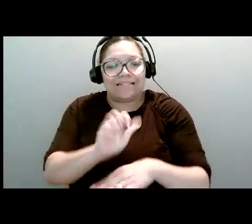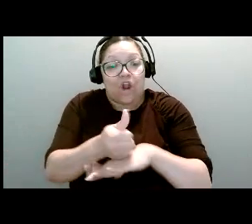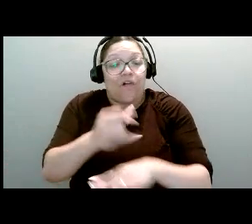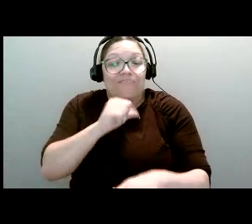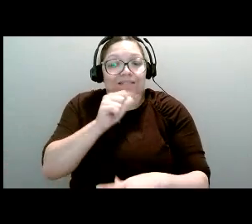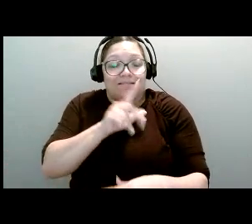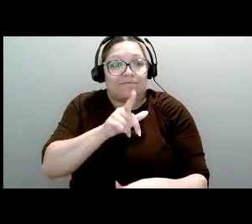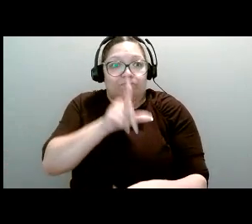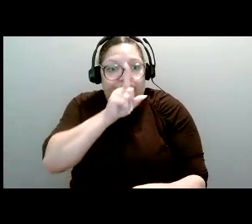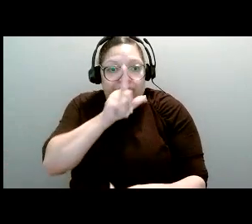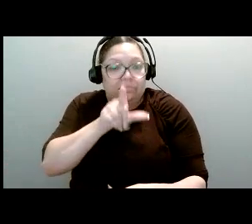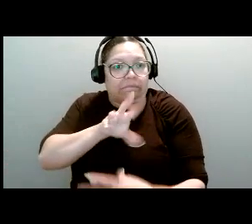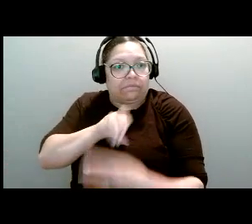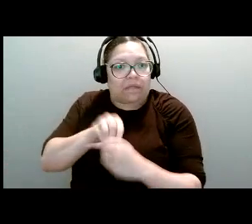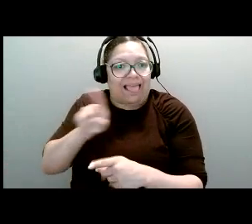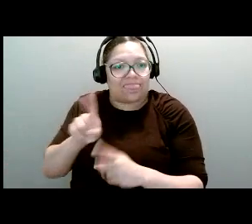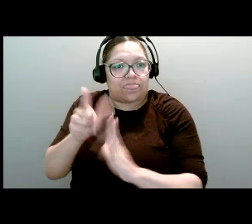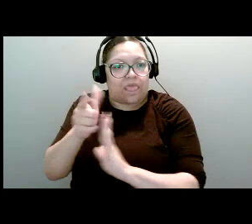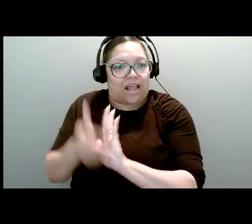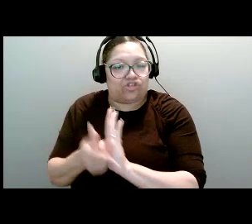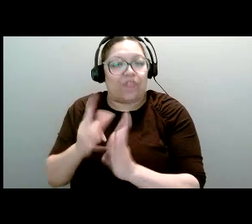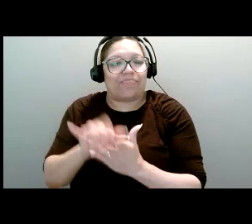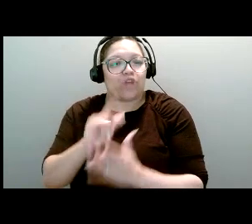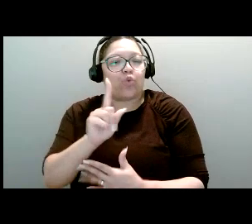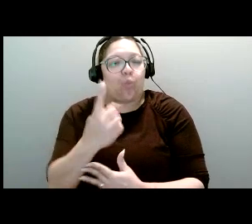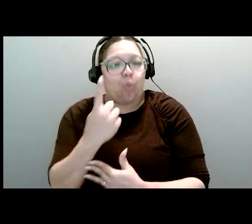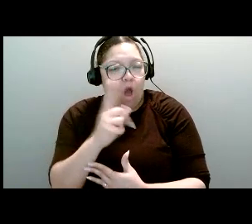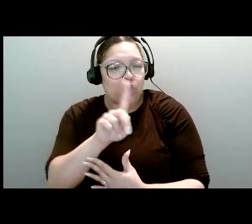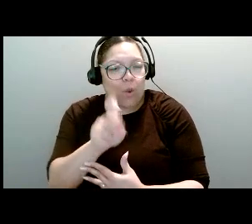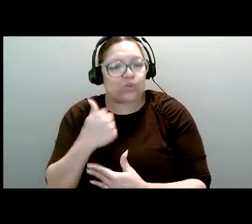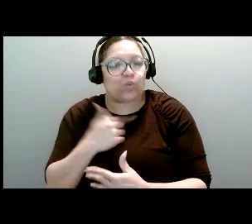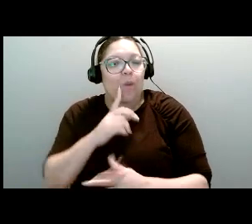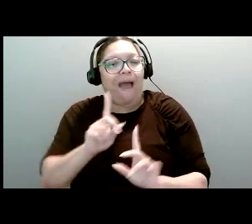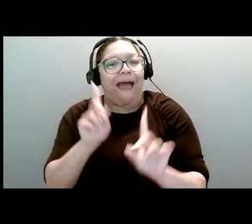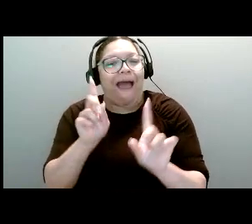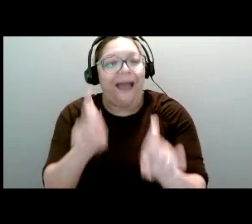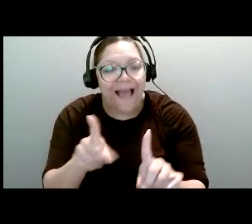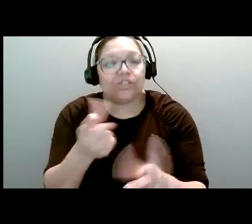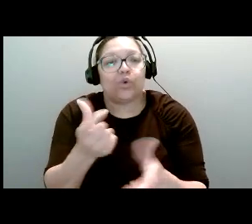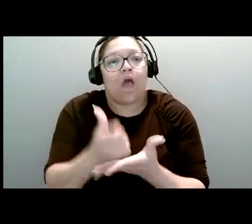So that's one of the questions we'll be asking of you today to help us identify